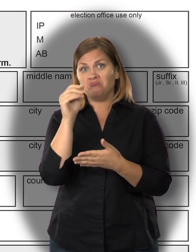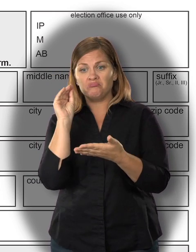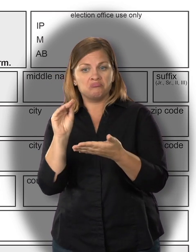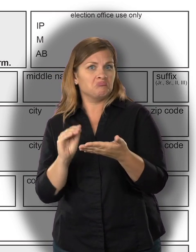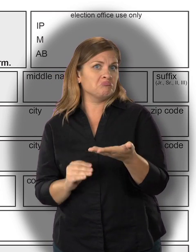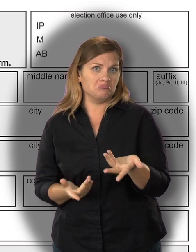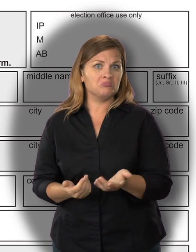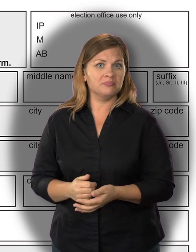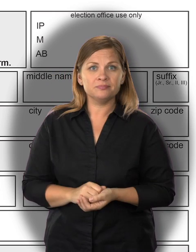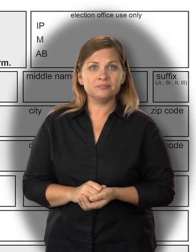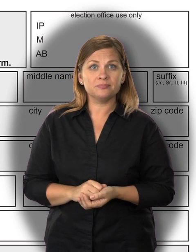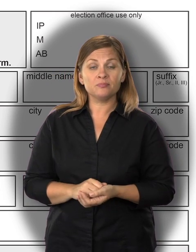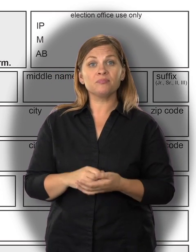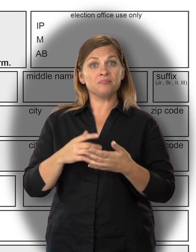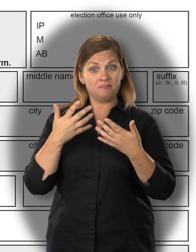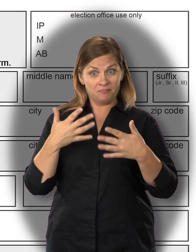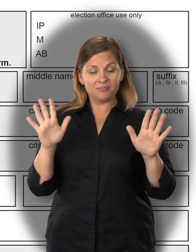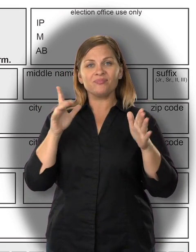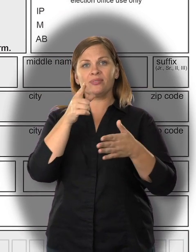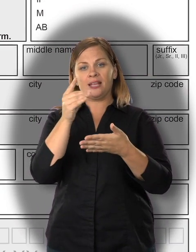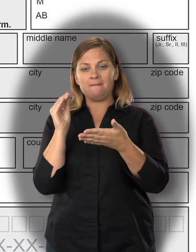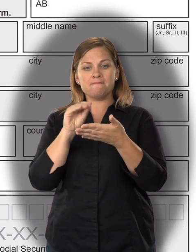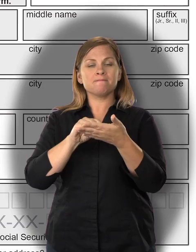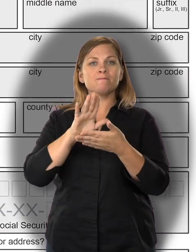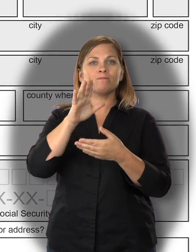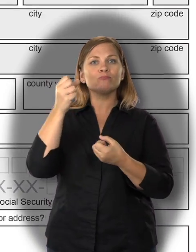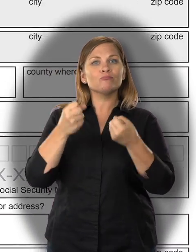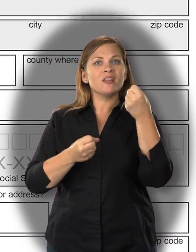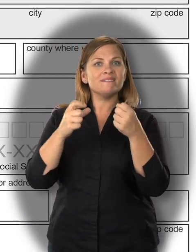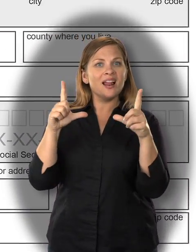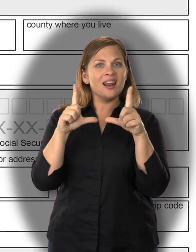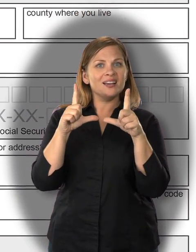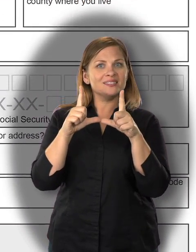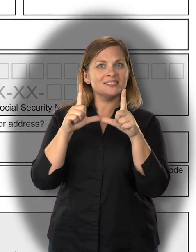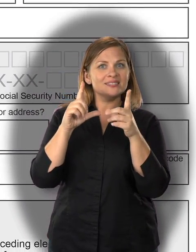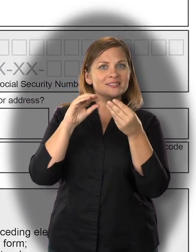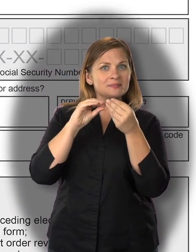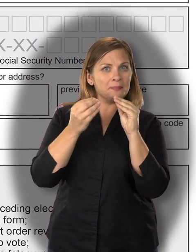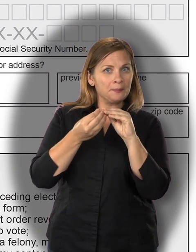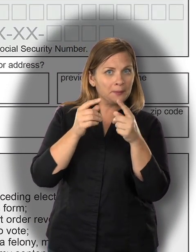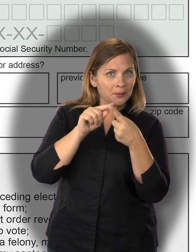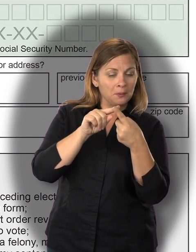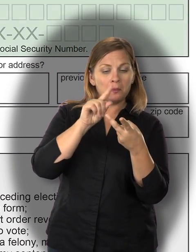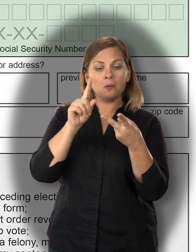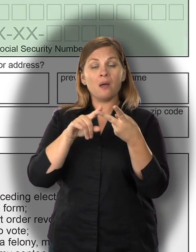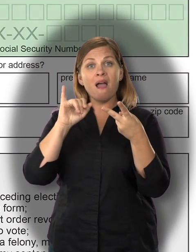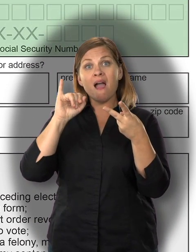or Minnesota identification card if you have one and check the first box.